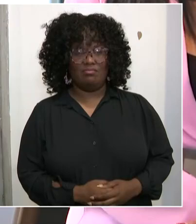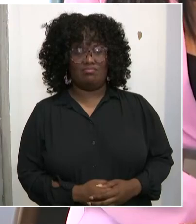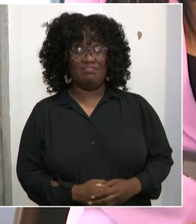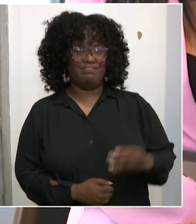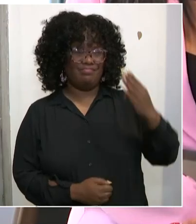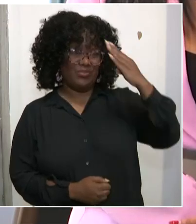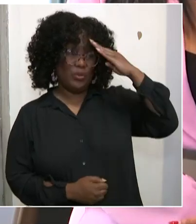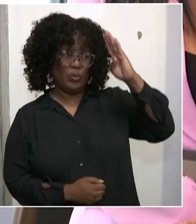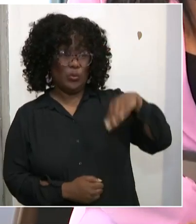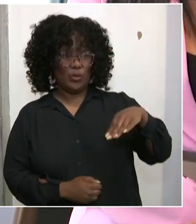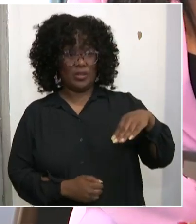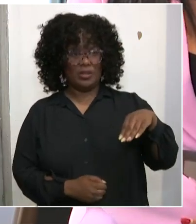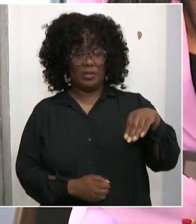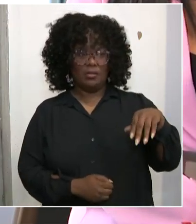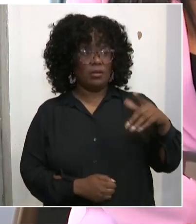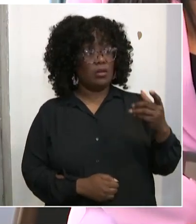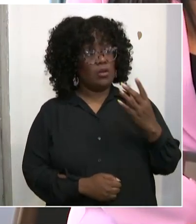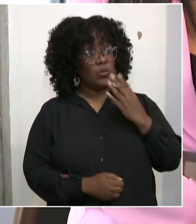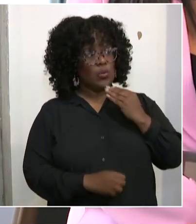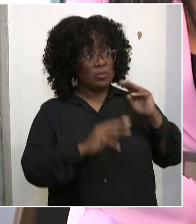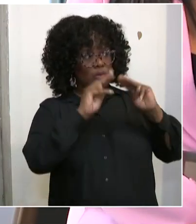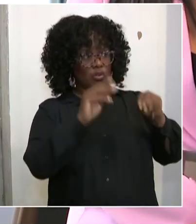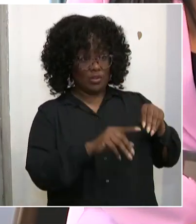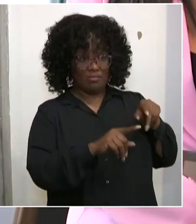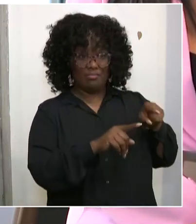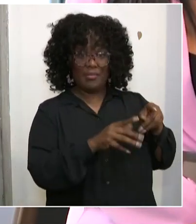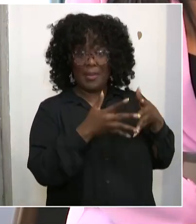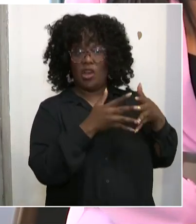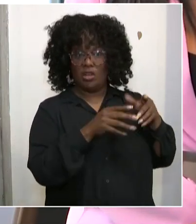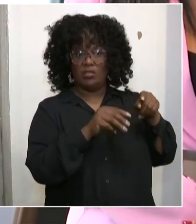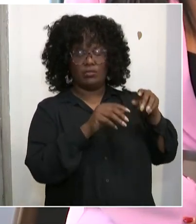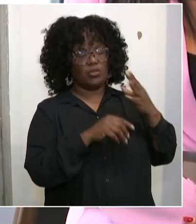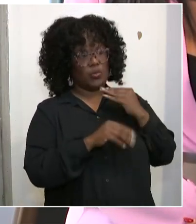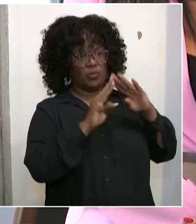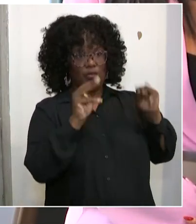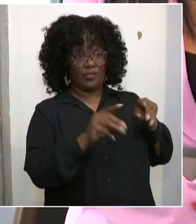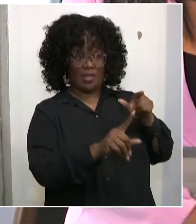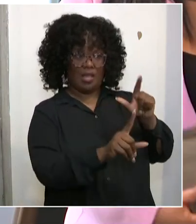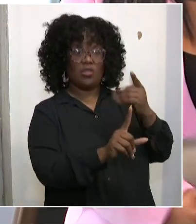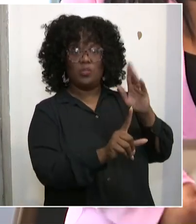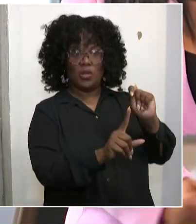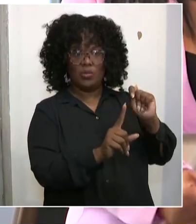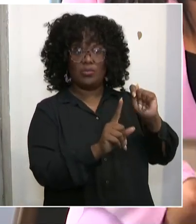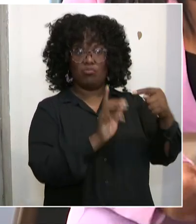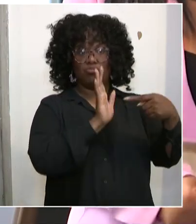who has an amazing LGBTQ exhibit you should go and check it out. It's open.